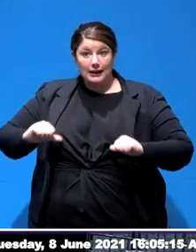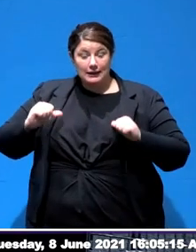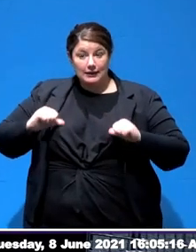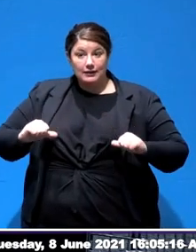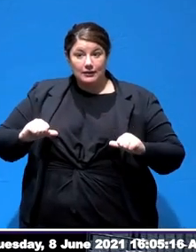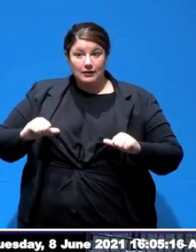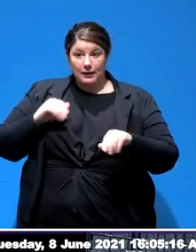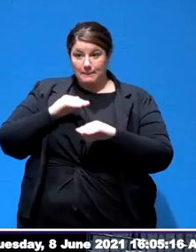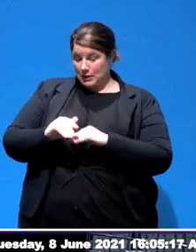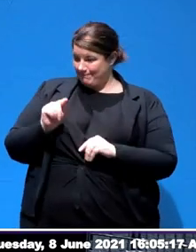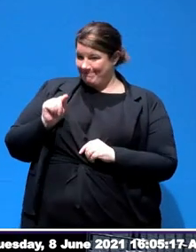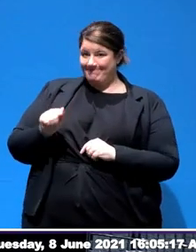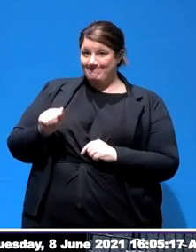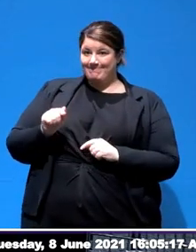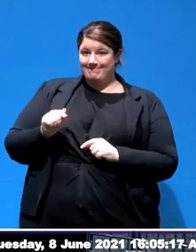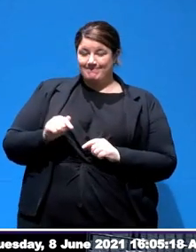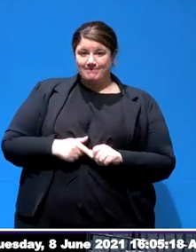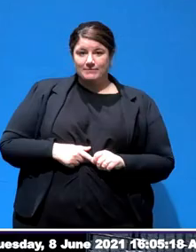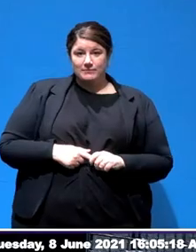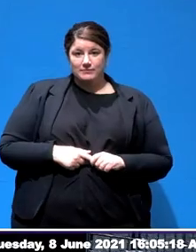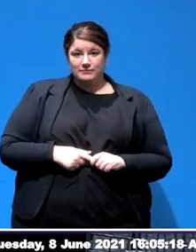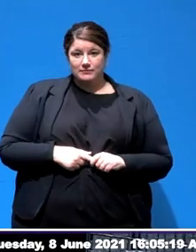of those expectations?